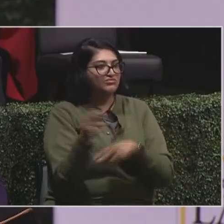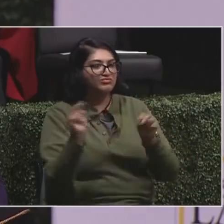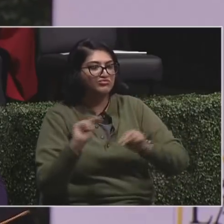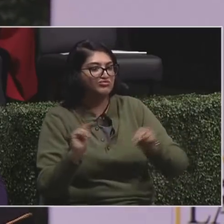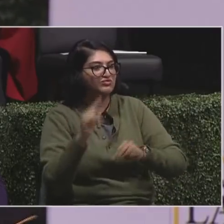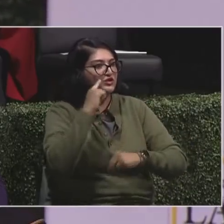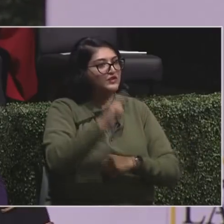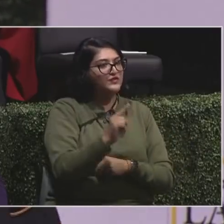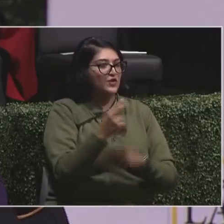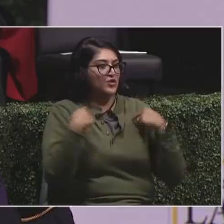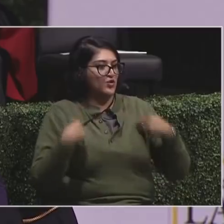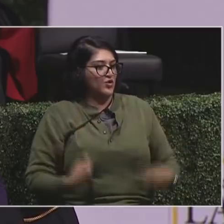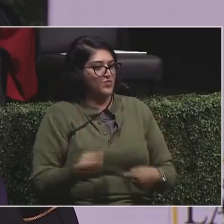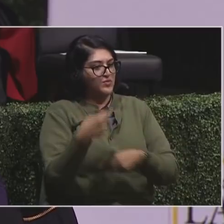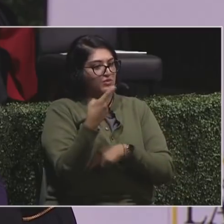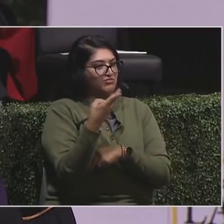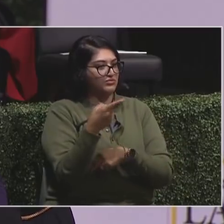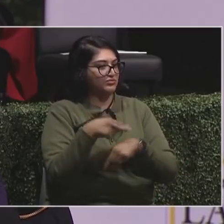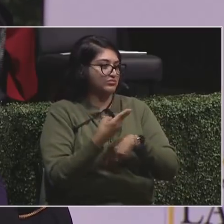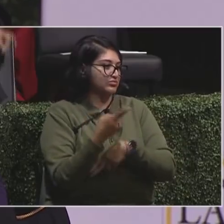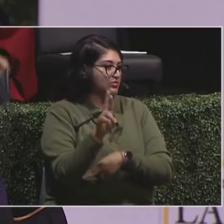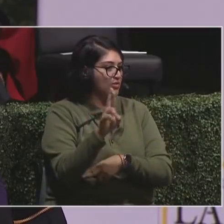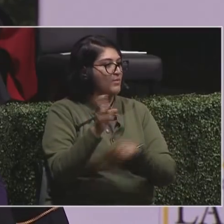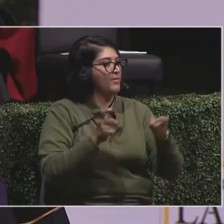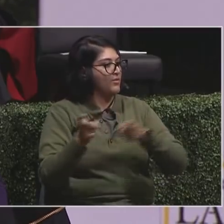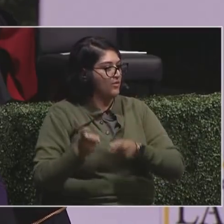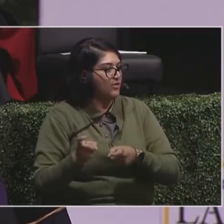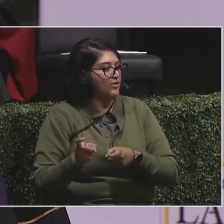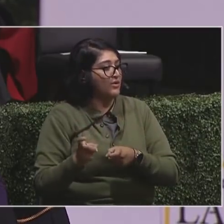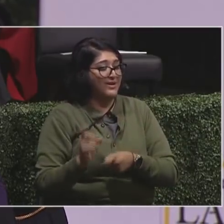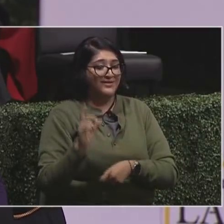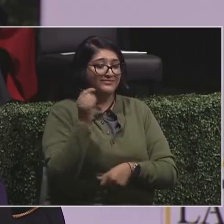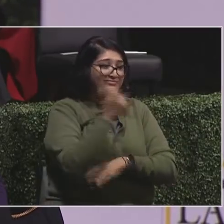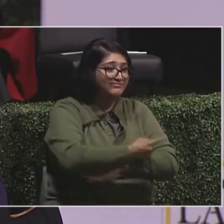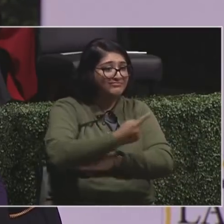TECHNOLOGY GAVE US NEW POWER, NEW POTENTIAL, NEW BUSINESS MODELS.